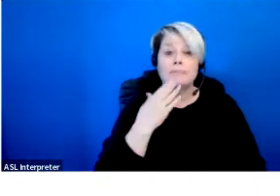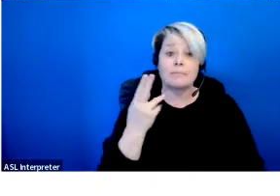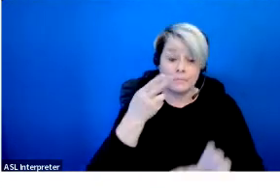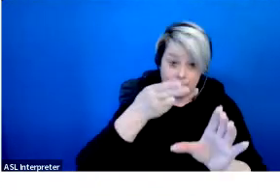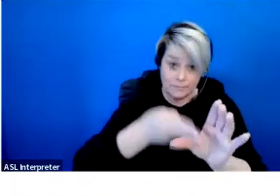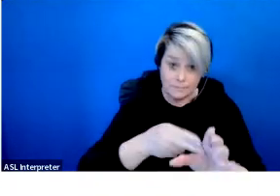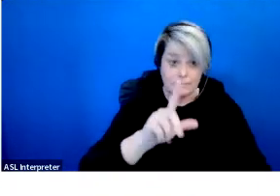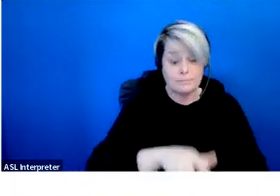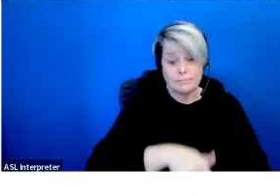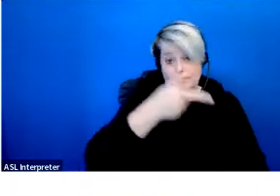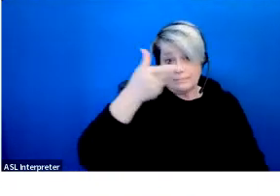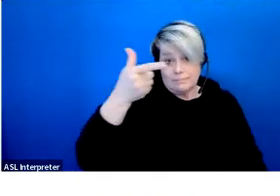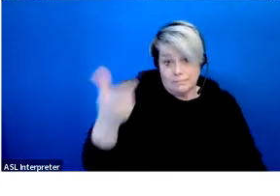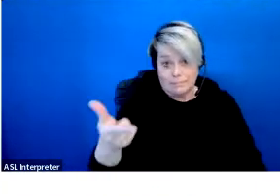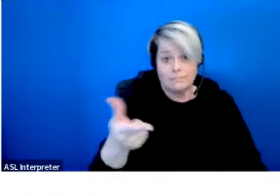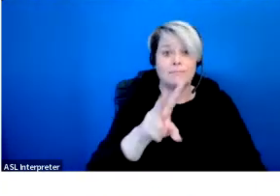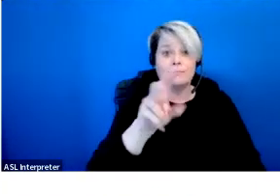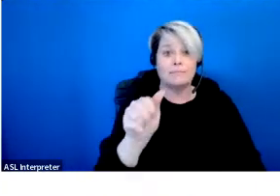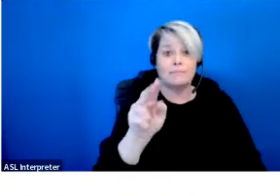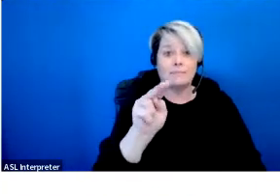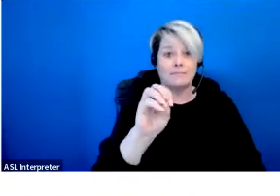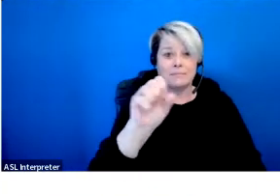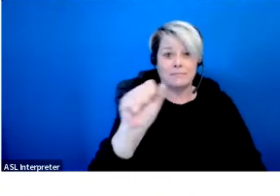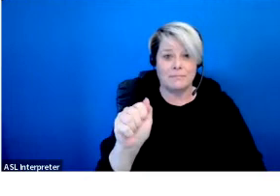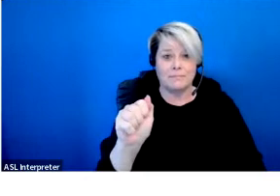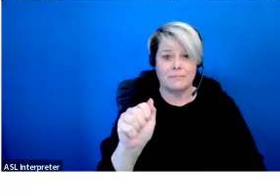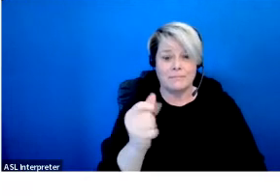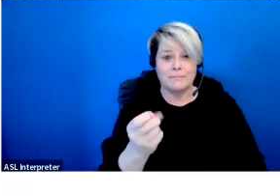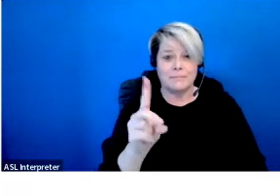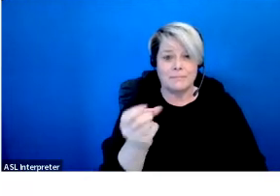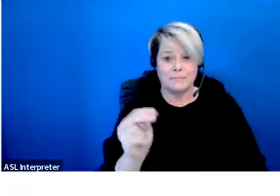Jackson. So thank you all for joining us and now I